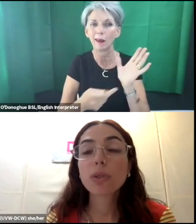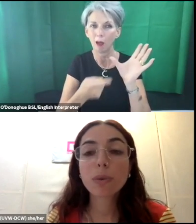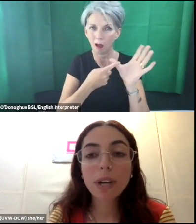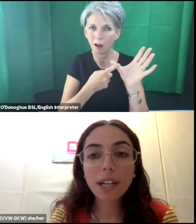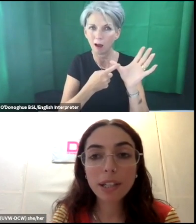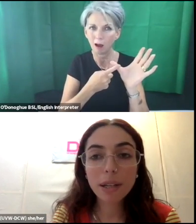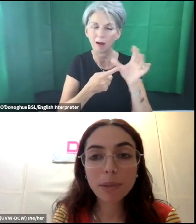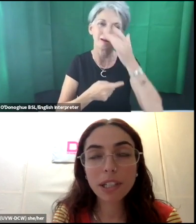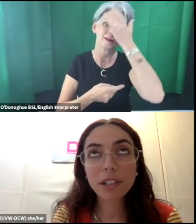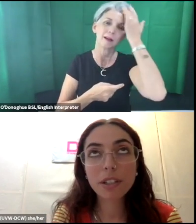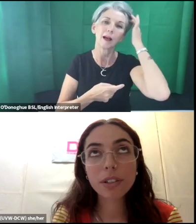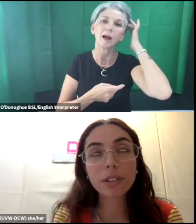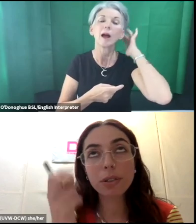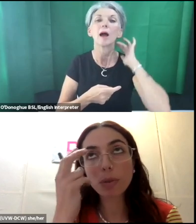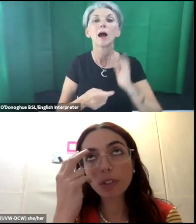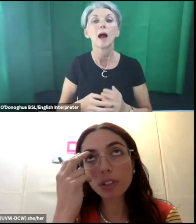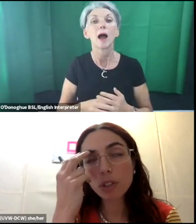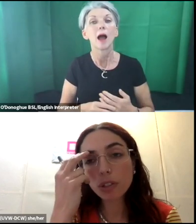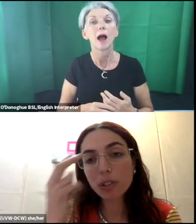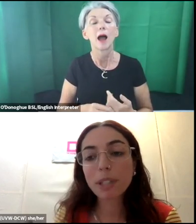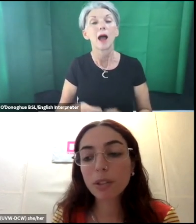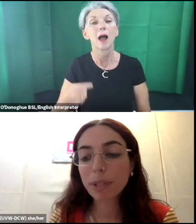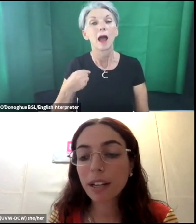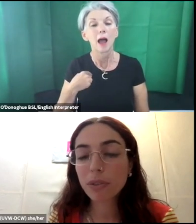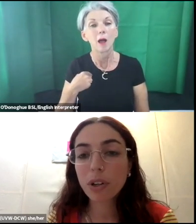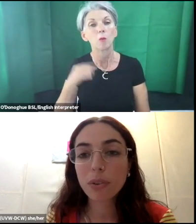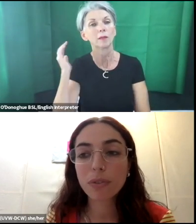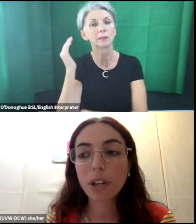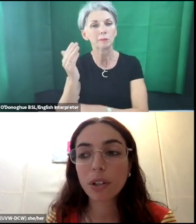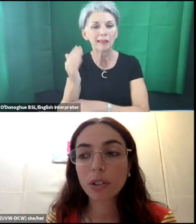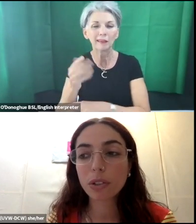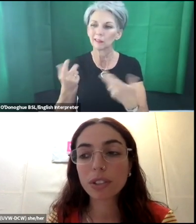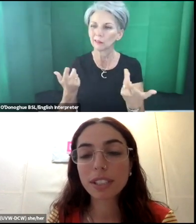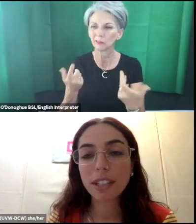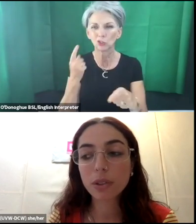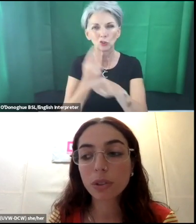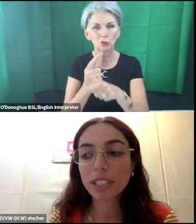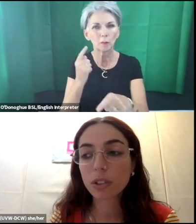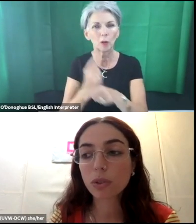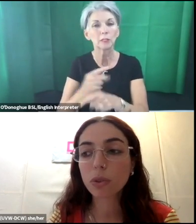So I am gonna speak on behalf of Designers and Cultural